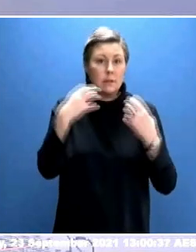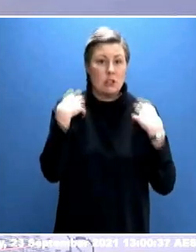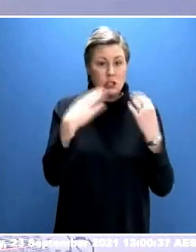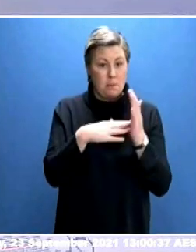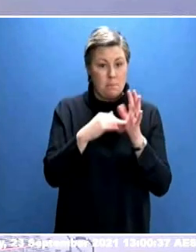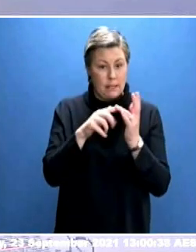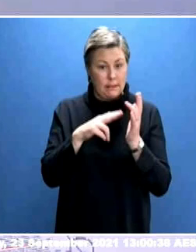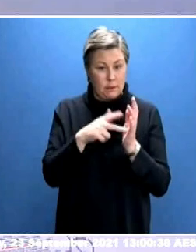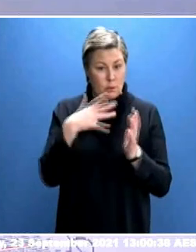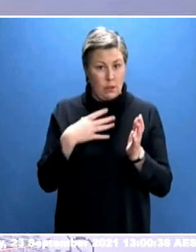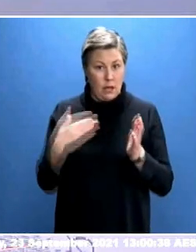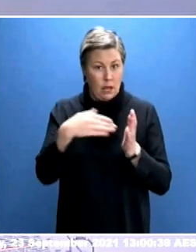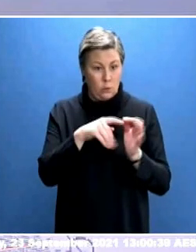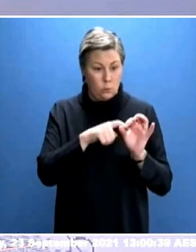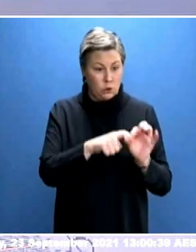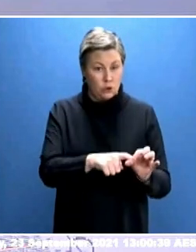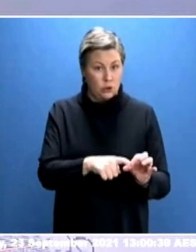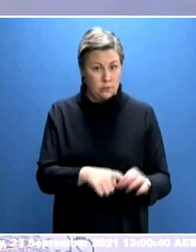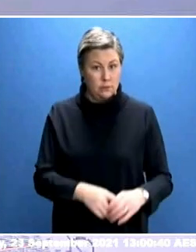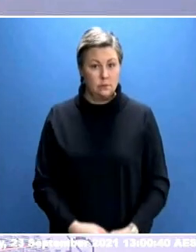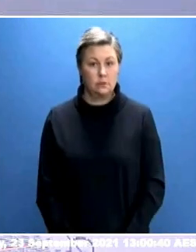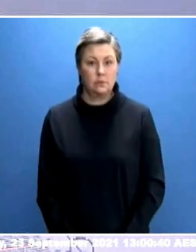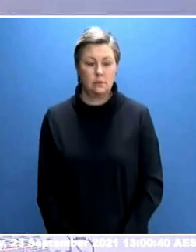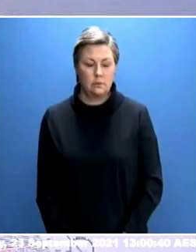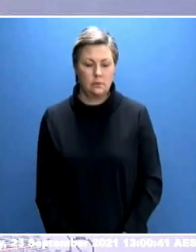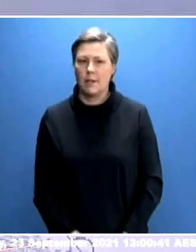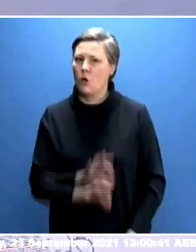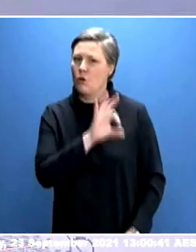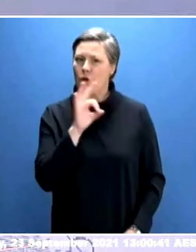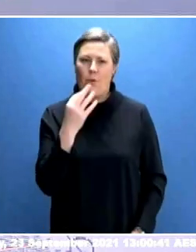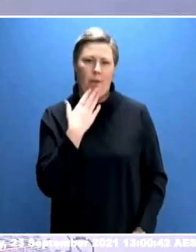Do you have any questions of Mr Espie, Commissioner Mason? No, thank you, Chair.